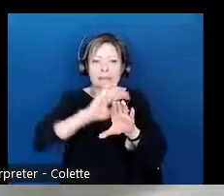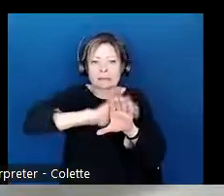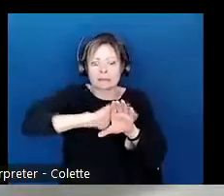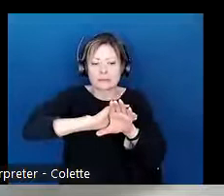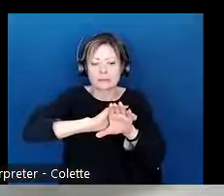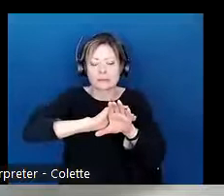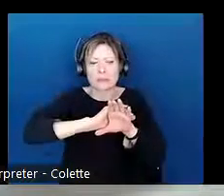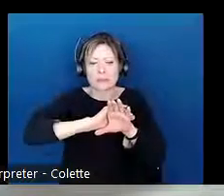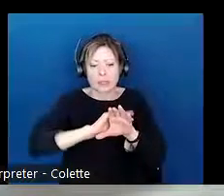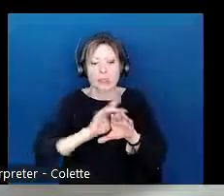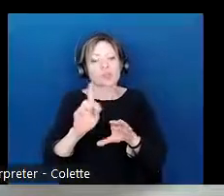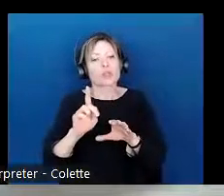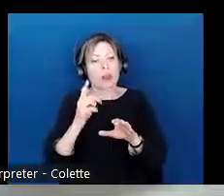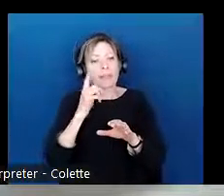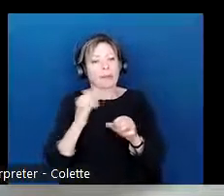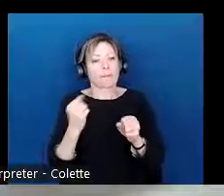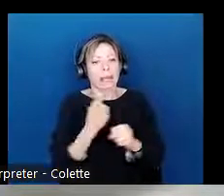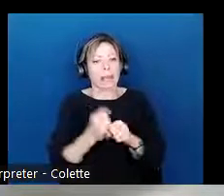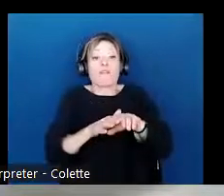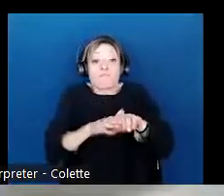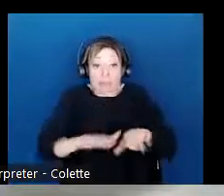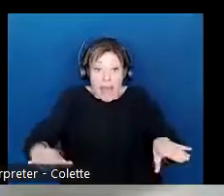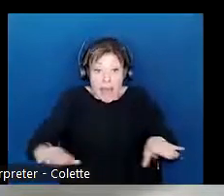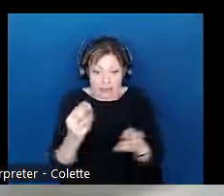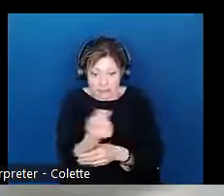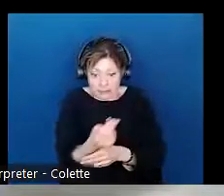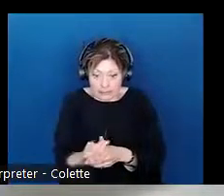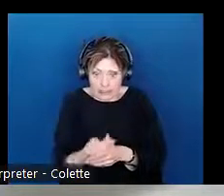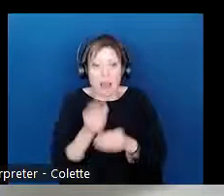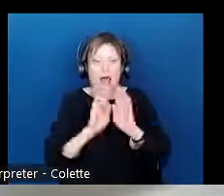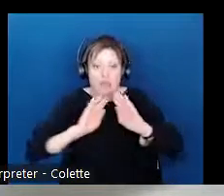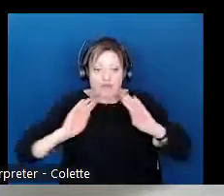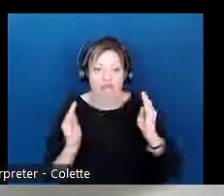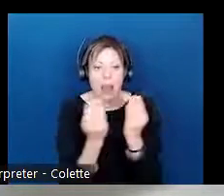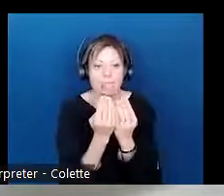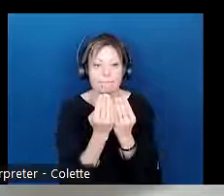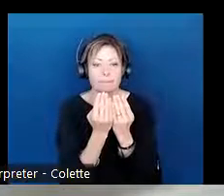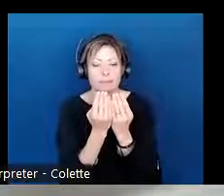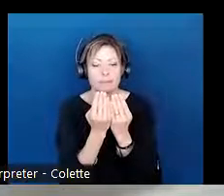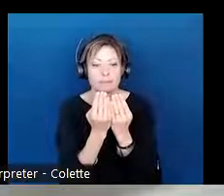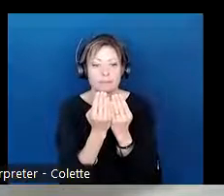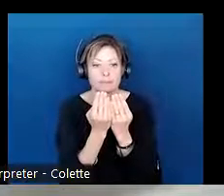that as flat piece of clay and then and then wrapped it round and uh had them fired